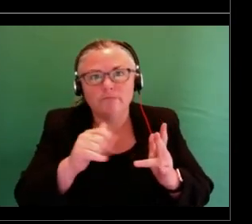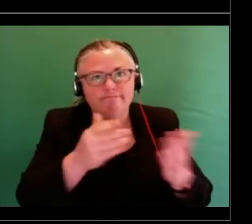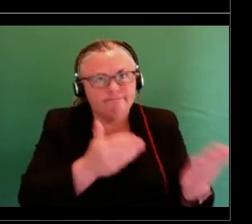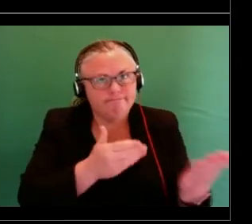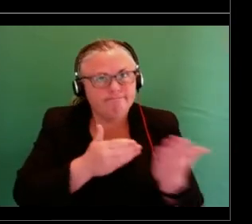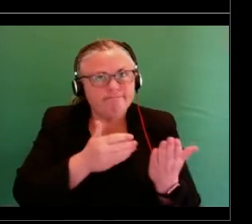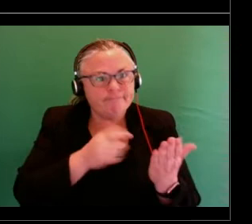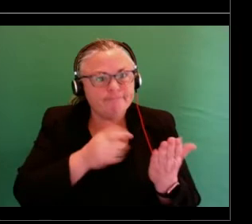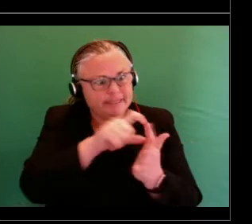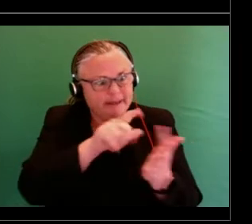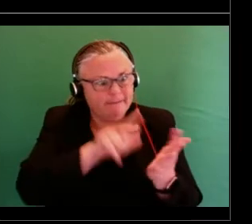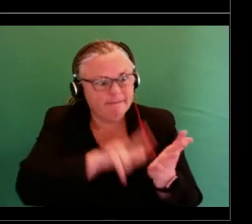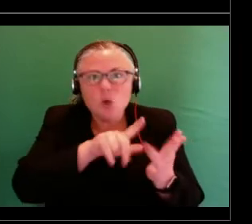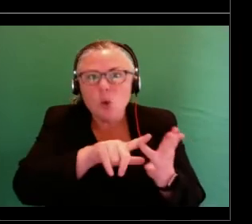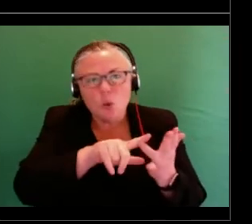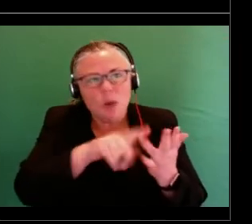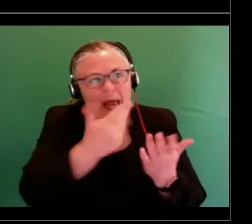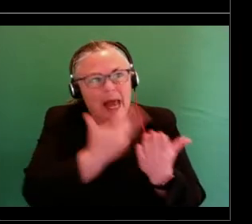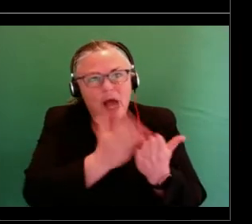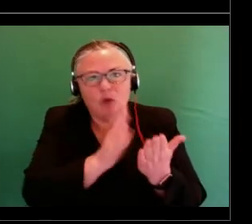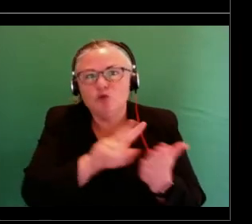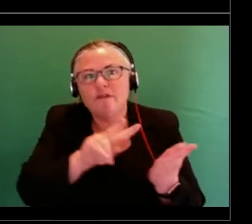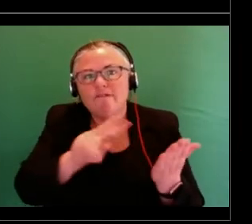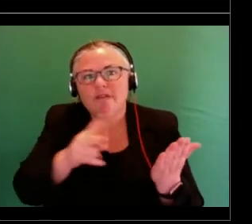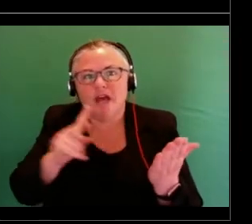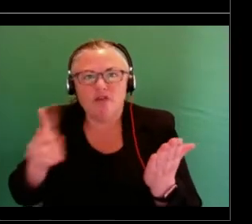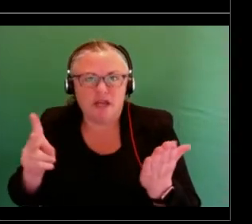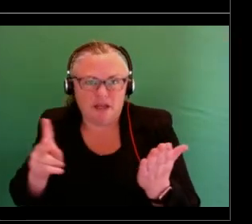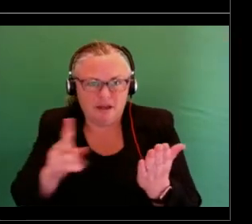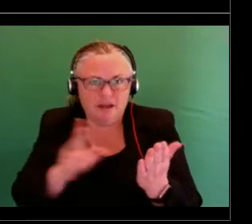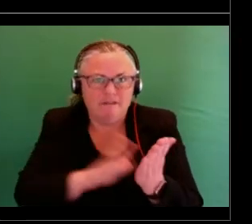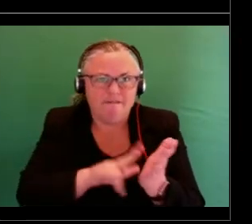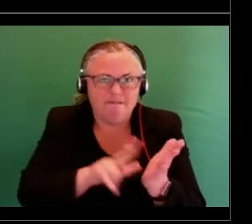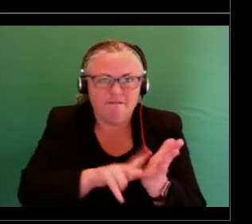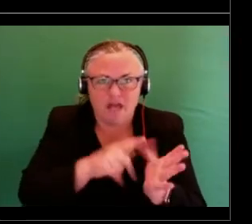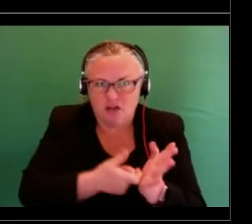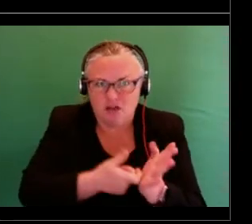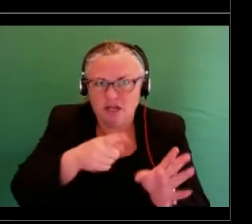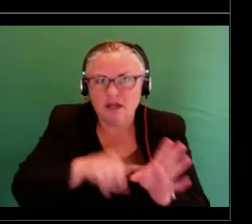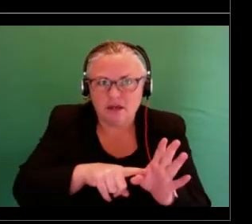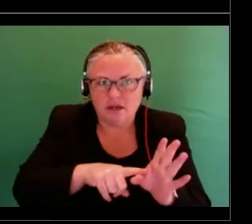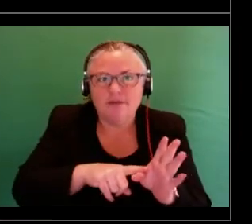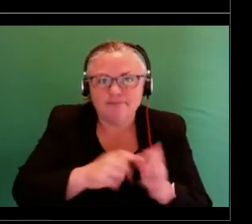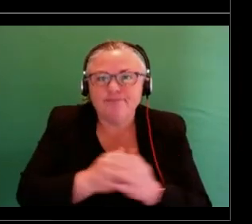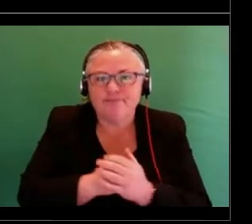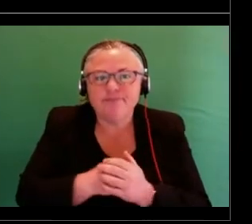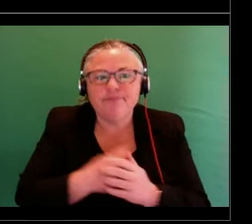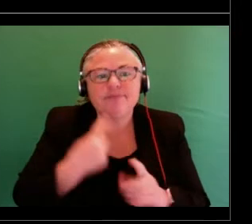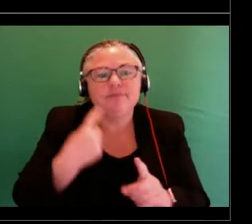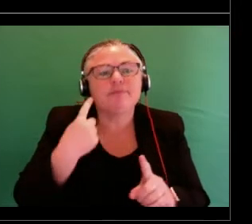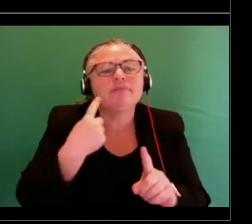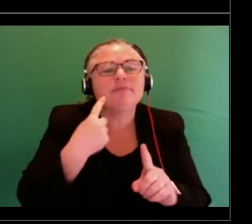For our regional area, Cairns of asked us to have referrals to that phone number and